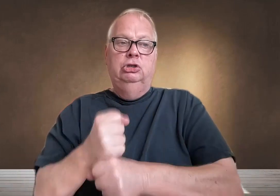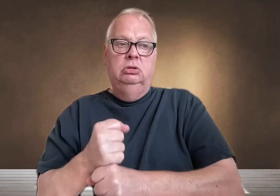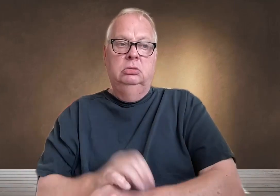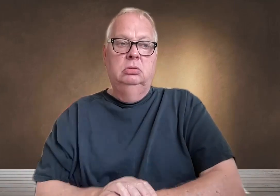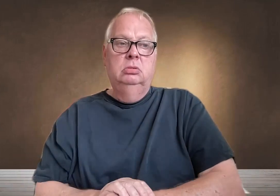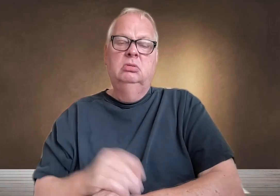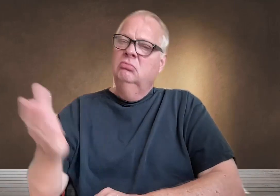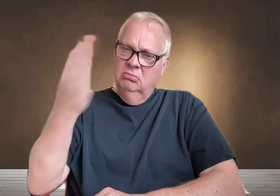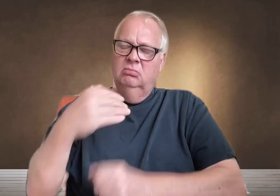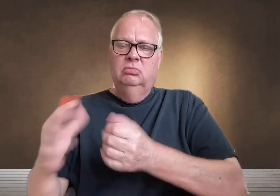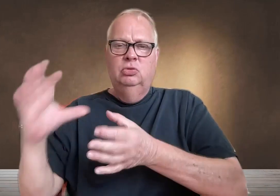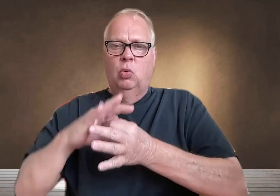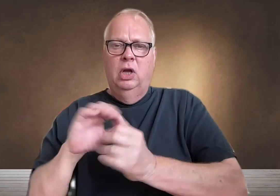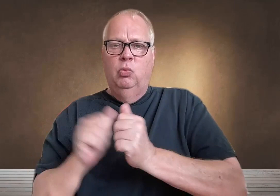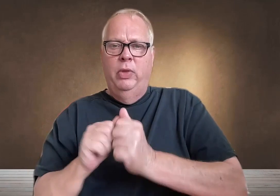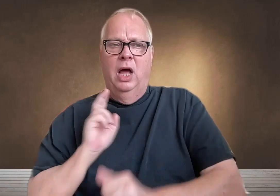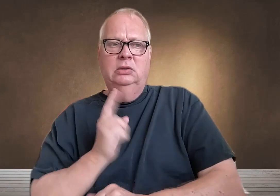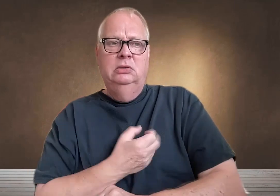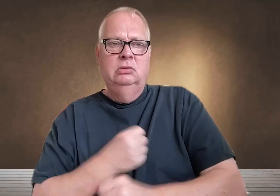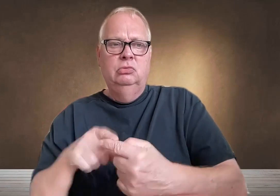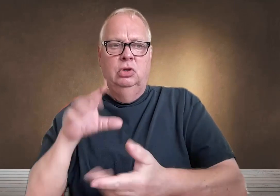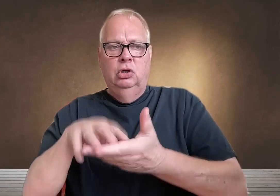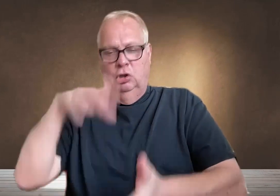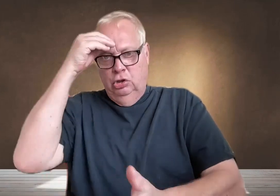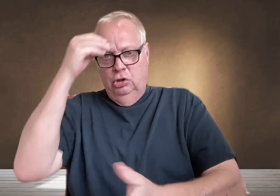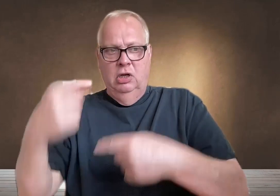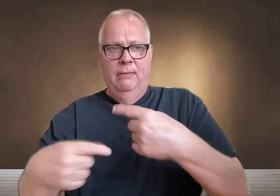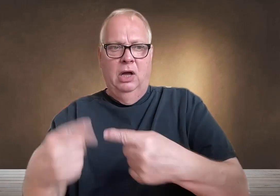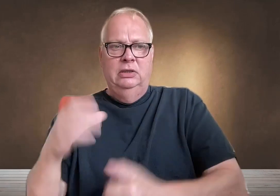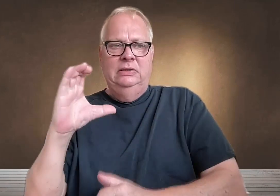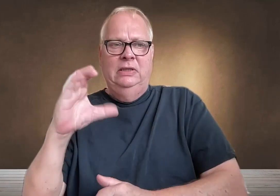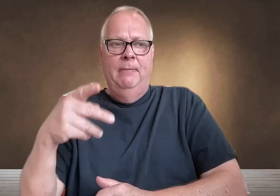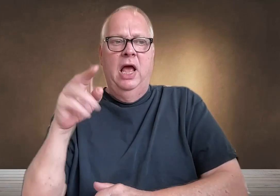So come and join us for the workshop to learn about CPR